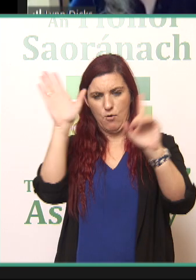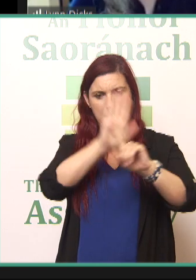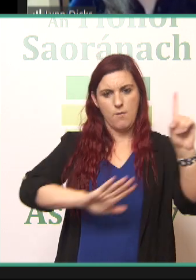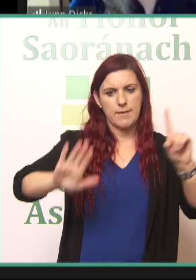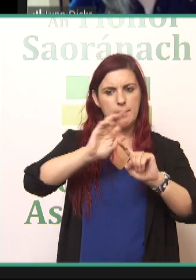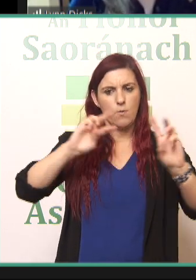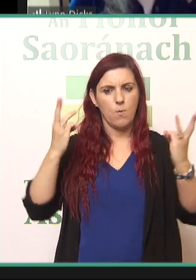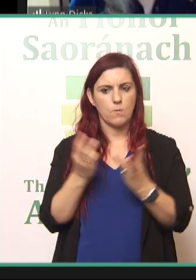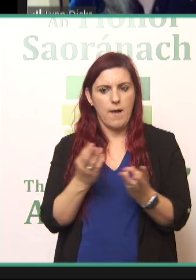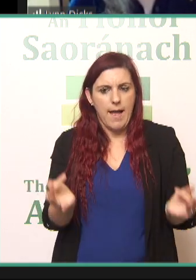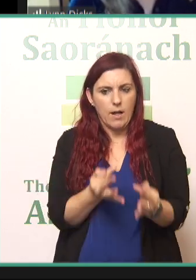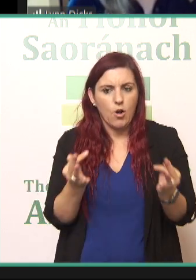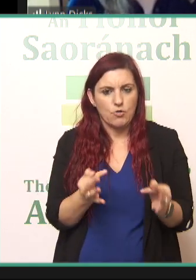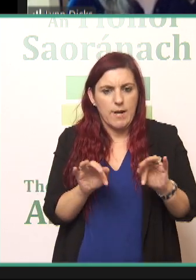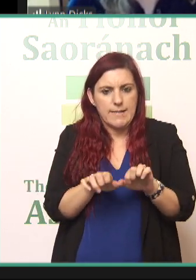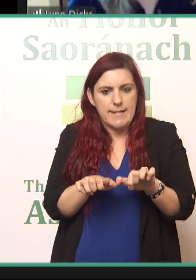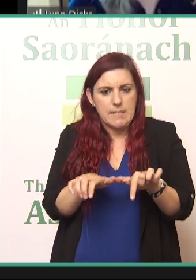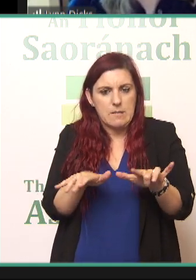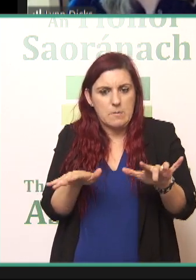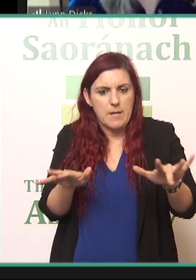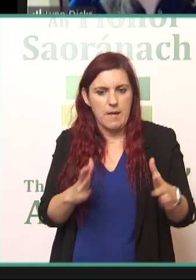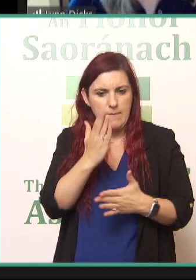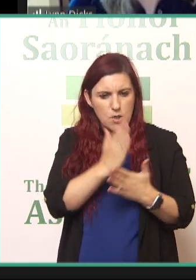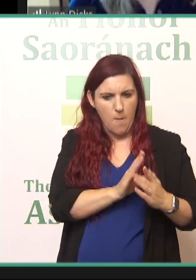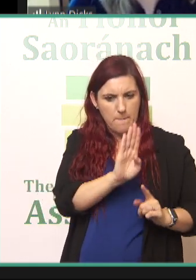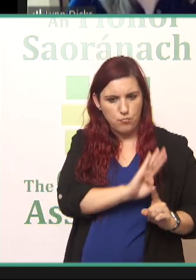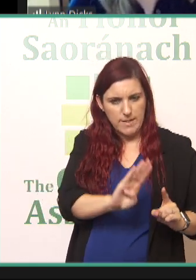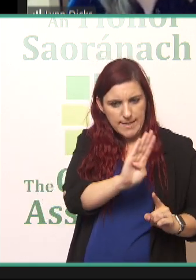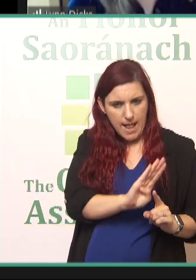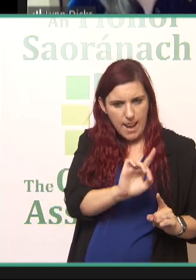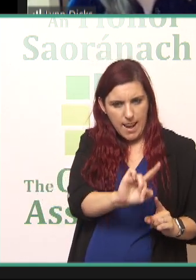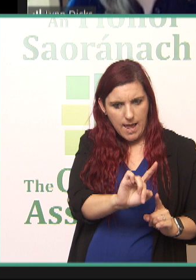agriculture is currently expanding you've got Southern Brazil here lots of expansion going on